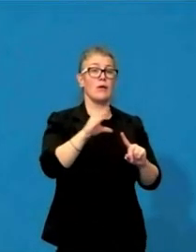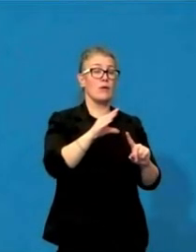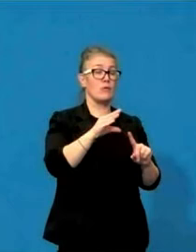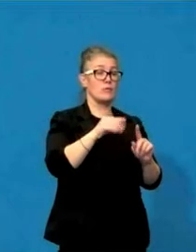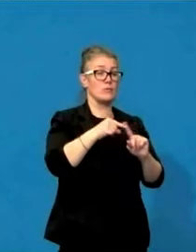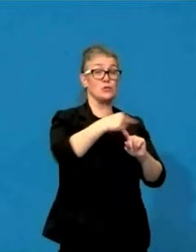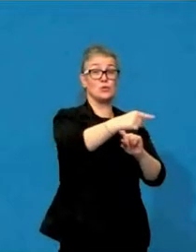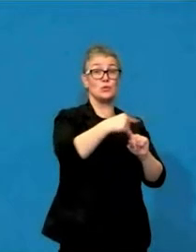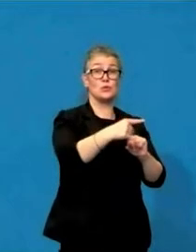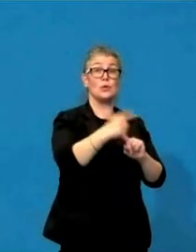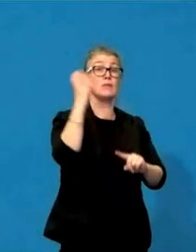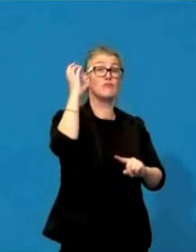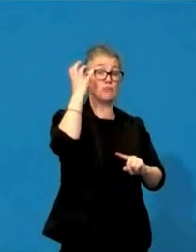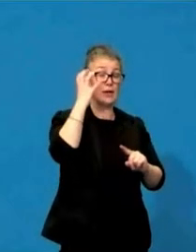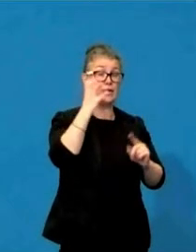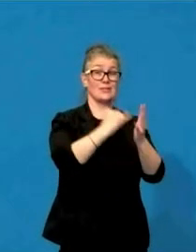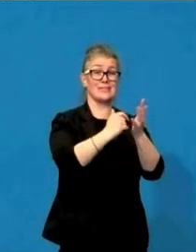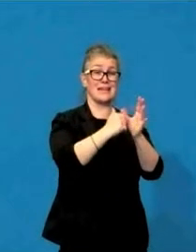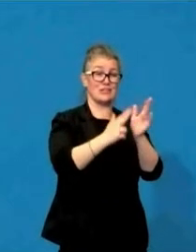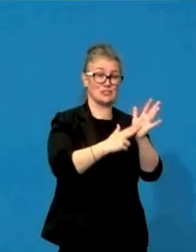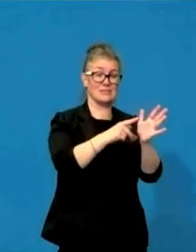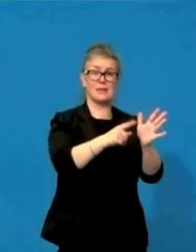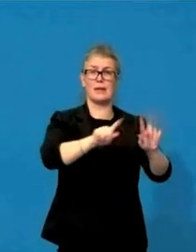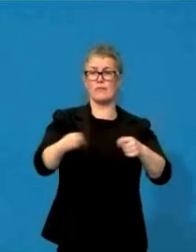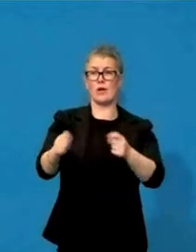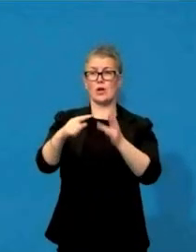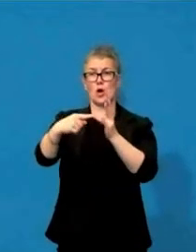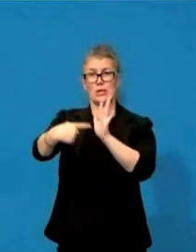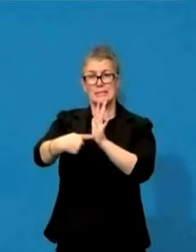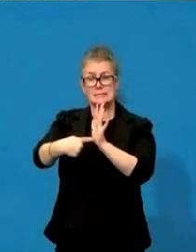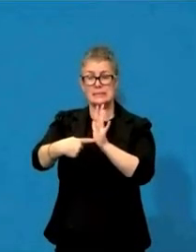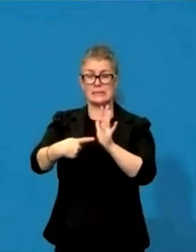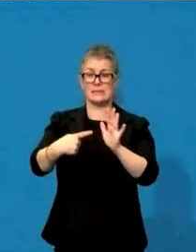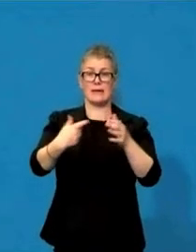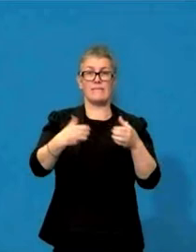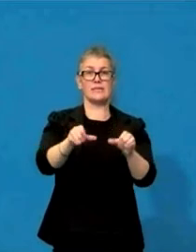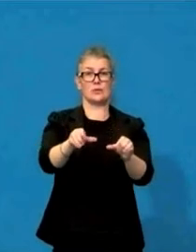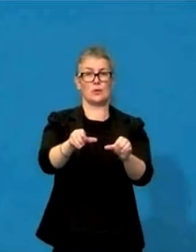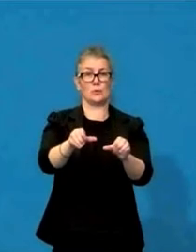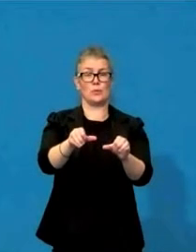They provide occupational therapist, and they also provide a physiotherapy service.